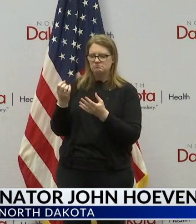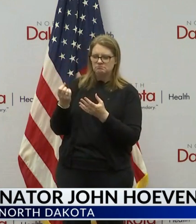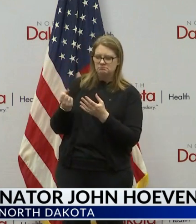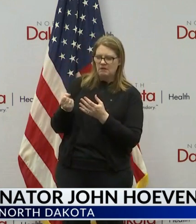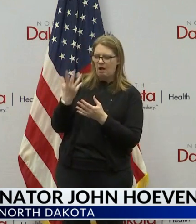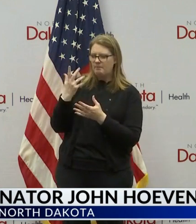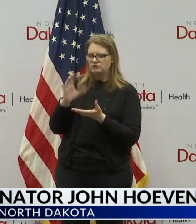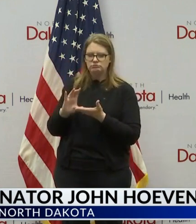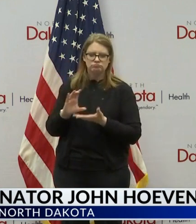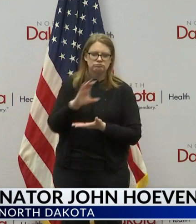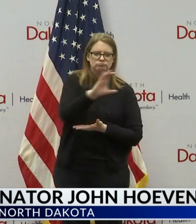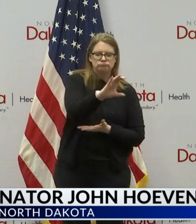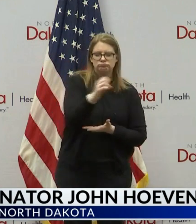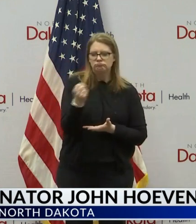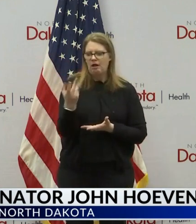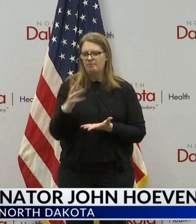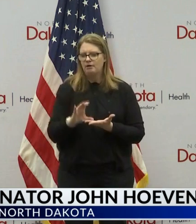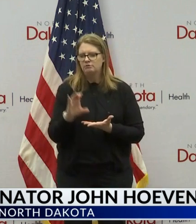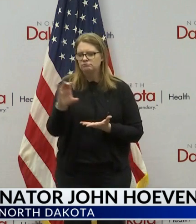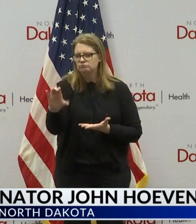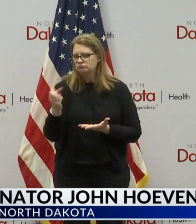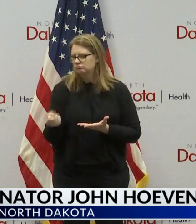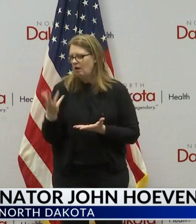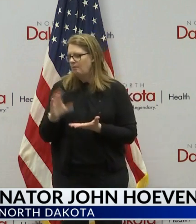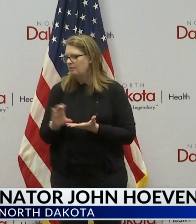AND HOW MUCH THEY WILL USE FOR